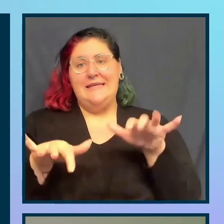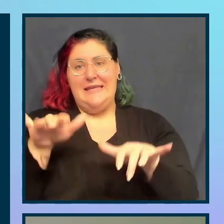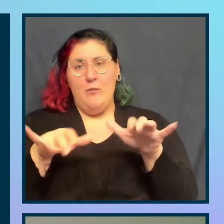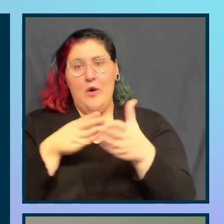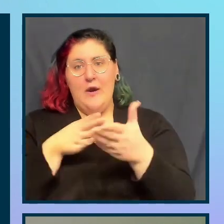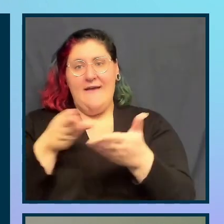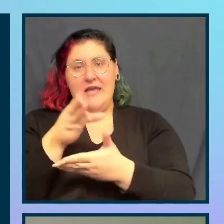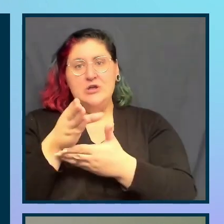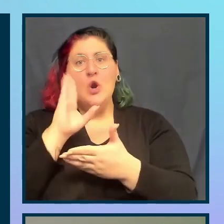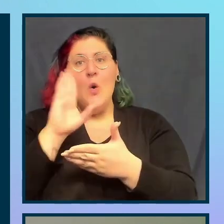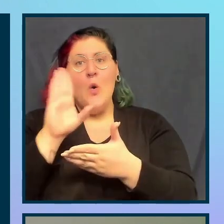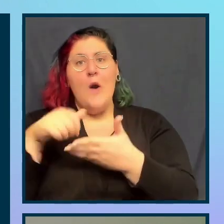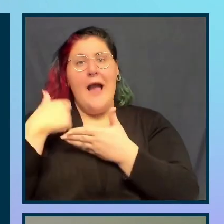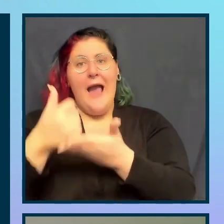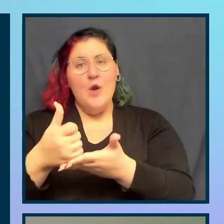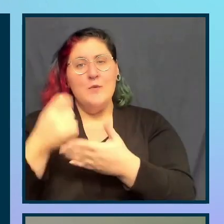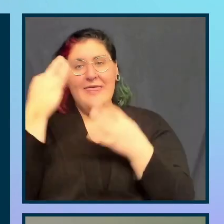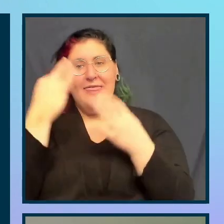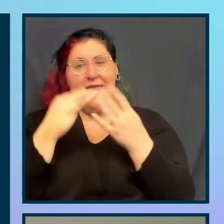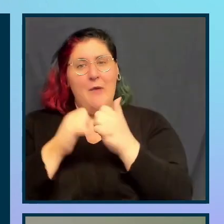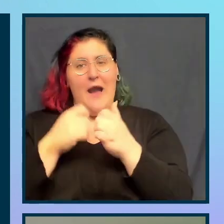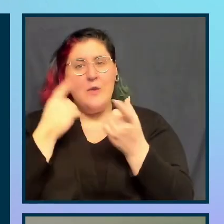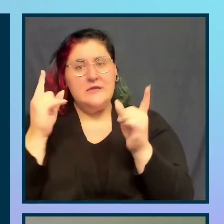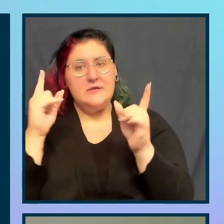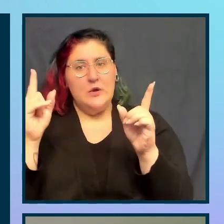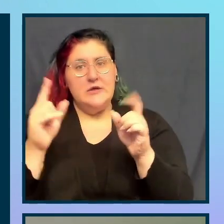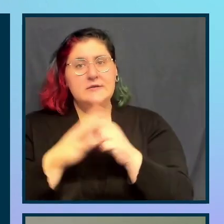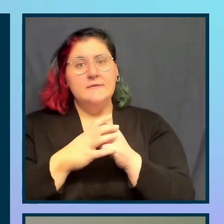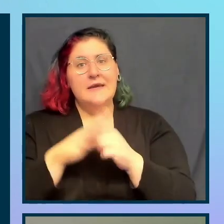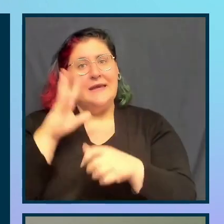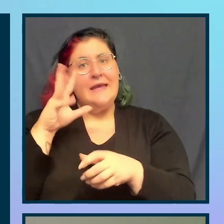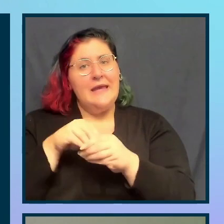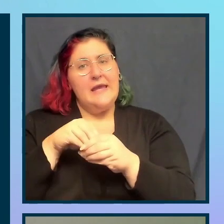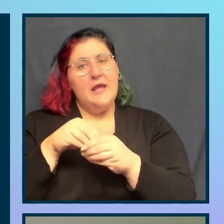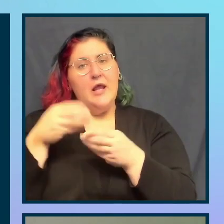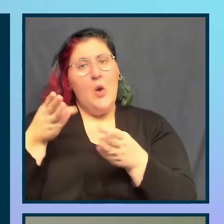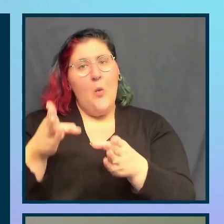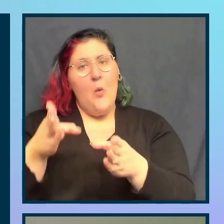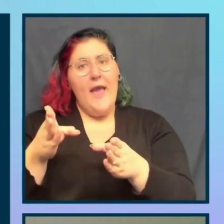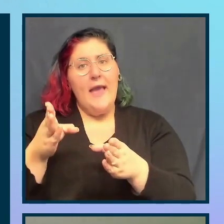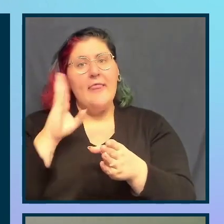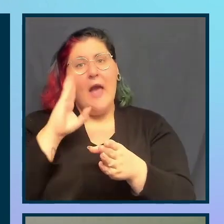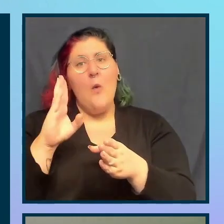how this really works. And in a way, that will then inform questions